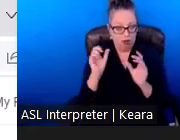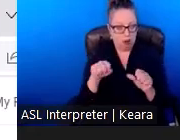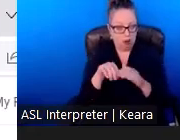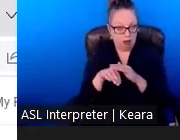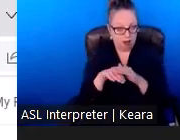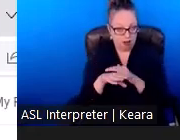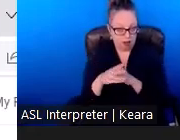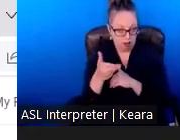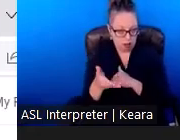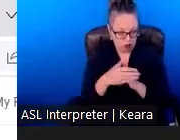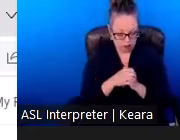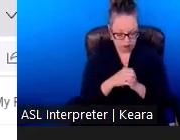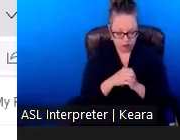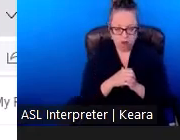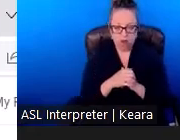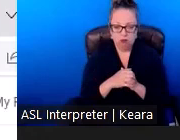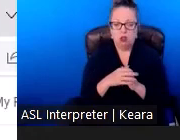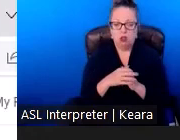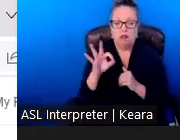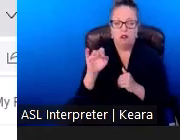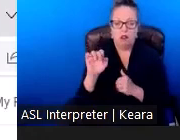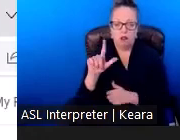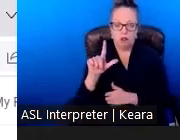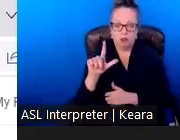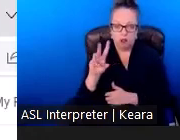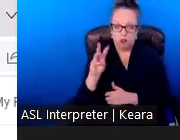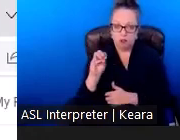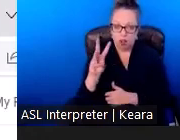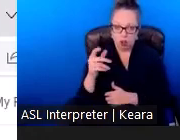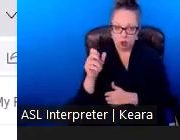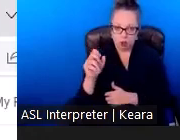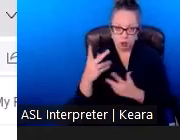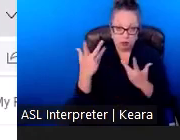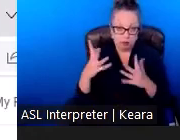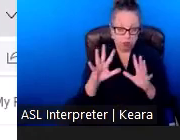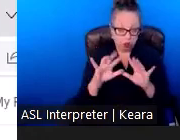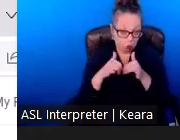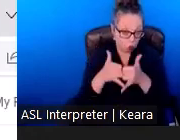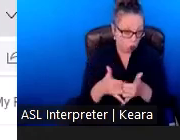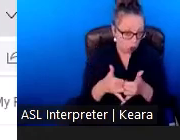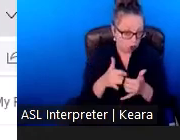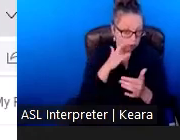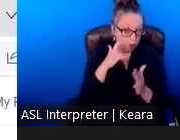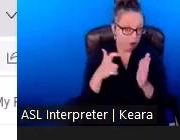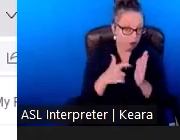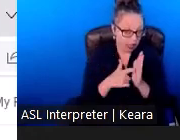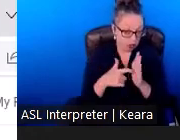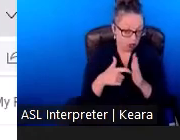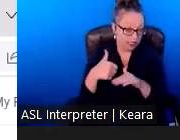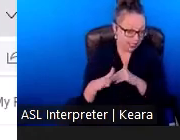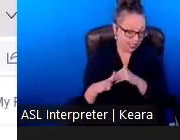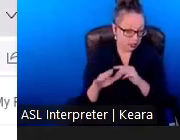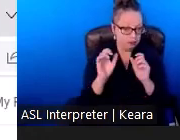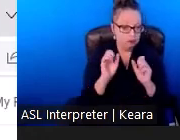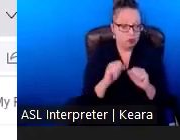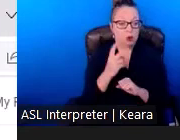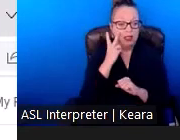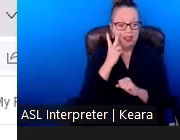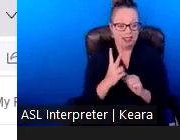been awarded and notifications sent, you will also be able to see that information under